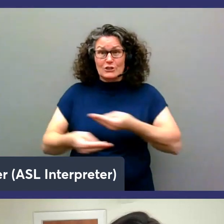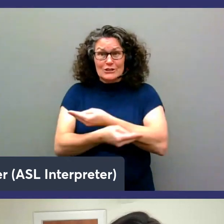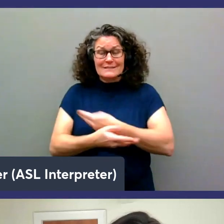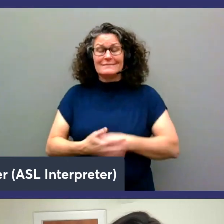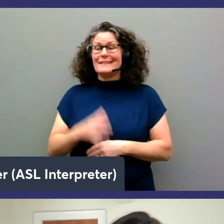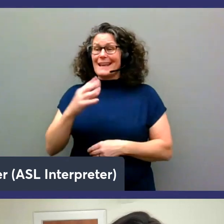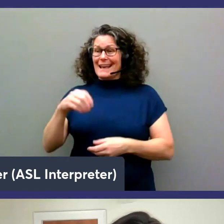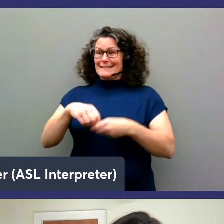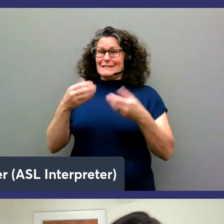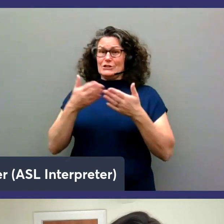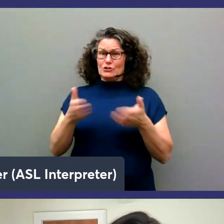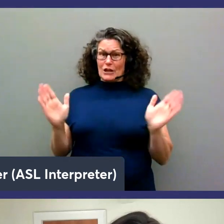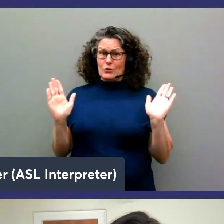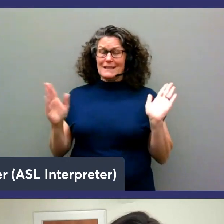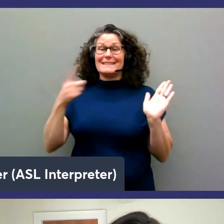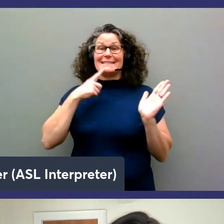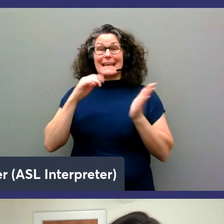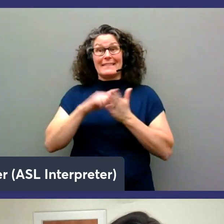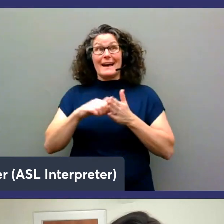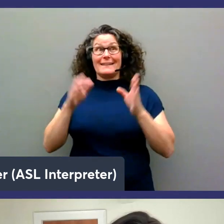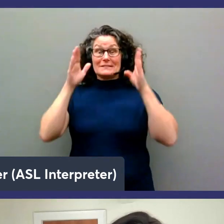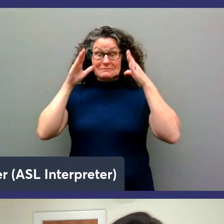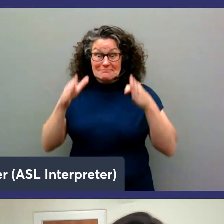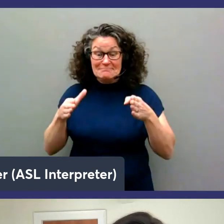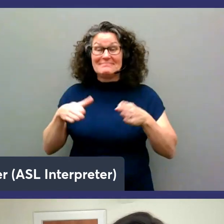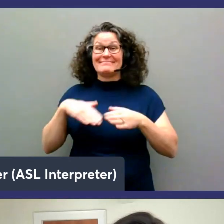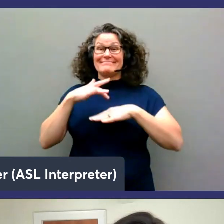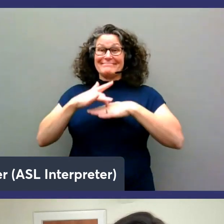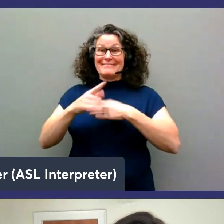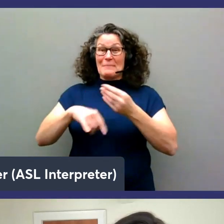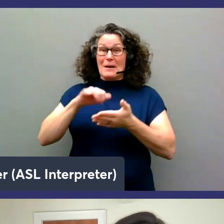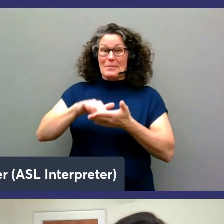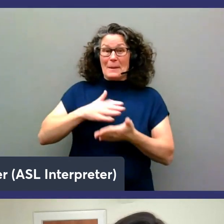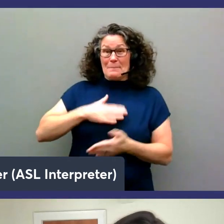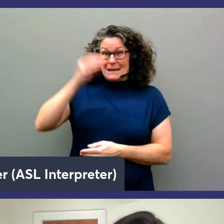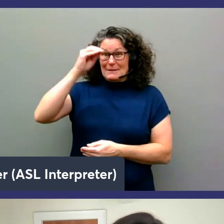I would say the buzz around it, in my opinion, is that it's just a really exciting service.